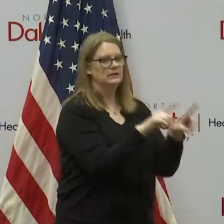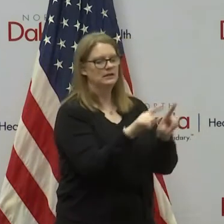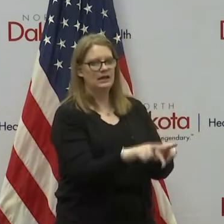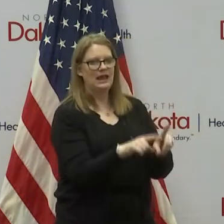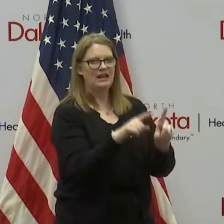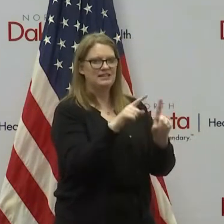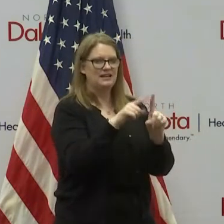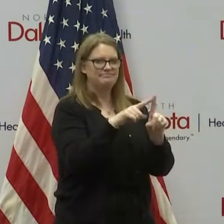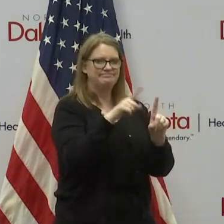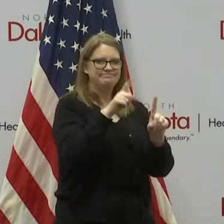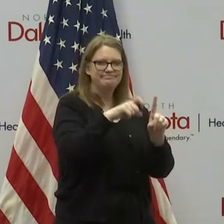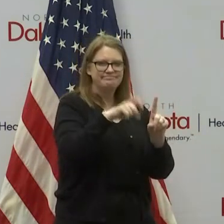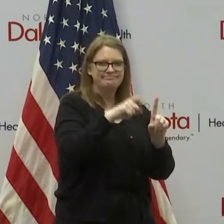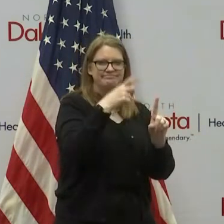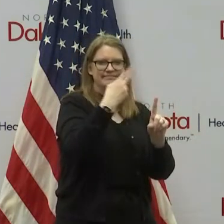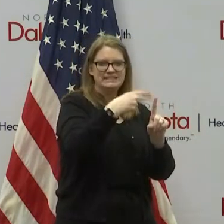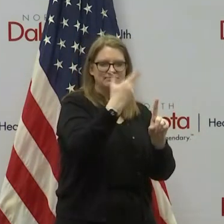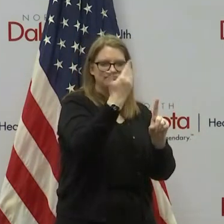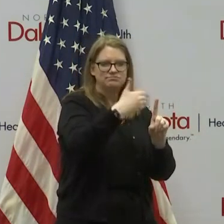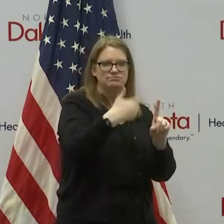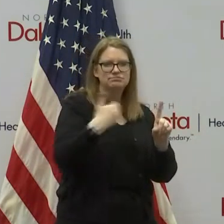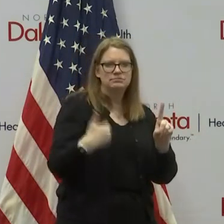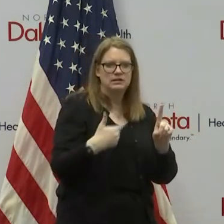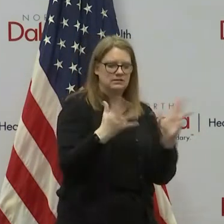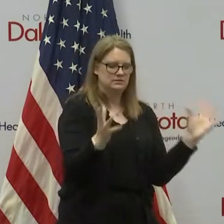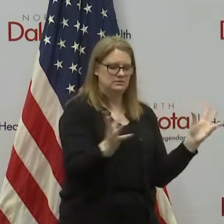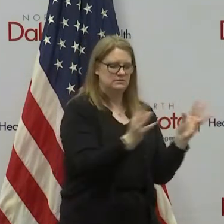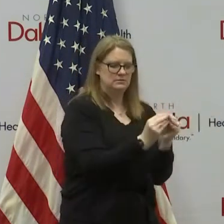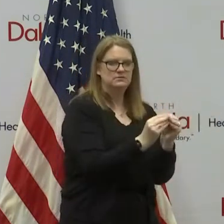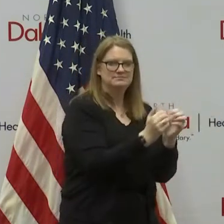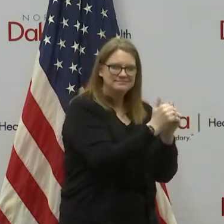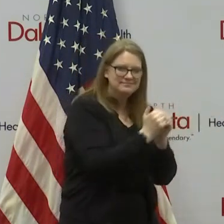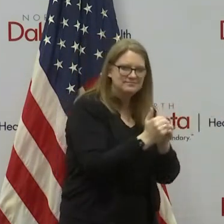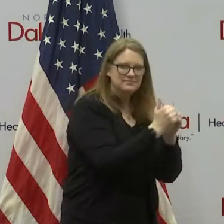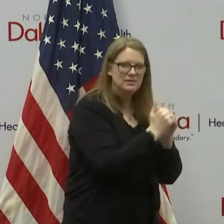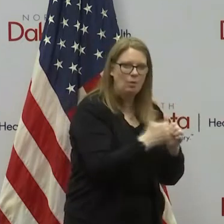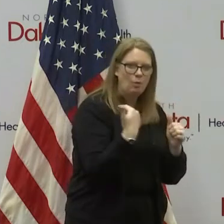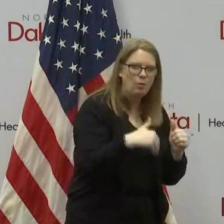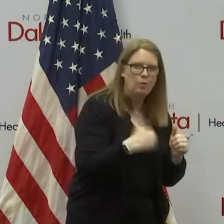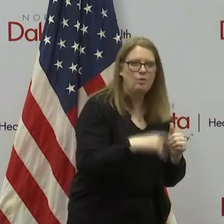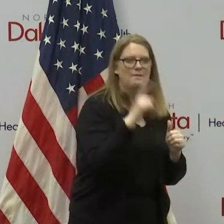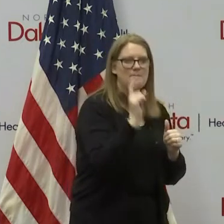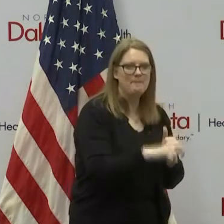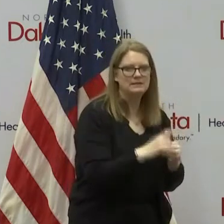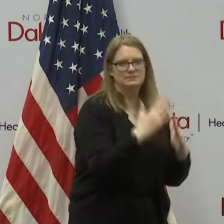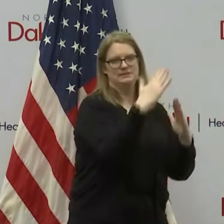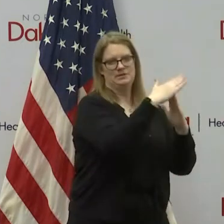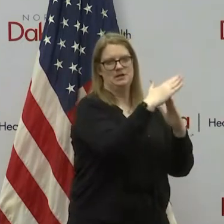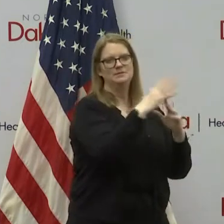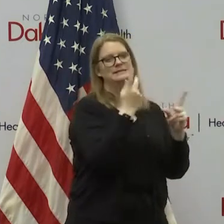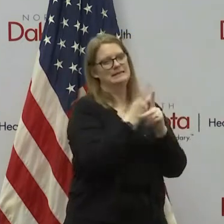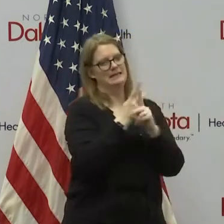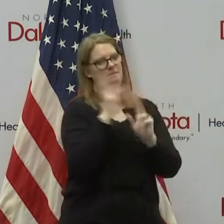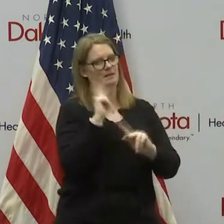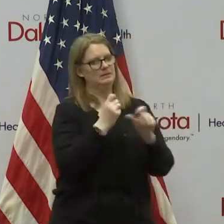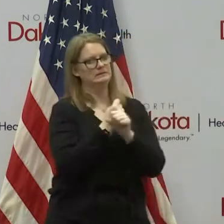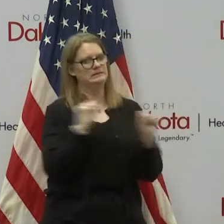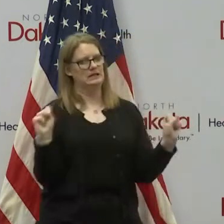THE CRAB -- CONTACT TRACING TEAM. IT'S VERY IMPORTANT TO LINK THESE TO EFFORTS TOGETHER TO MAKE SURE WE PROVIDE THE BEST